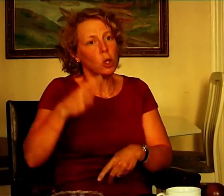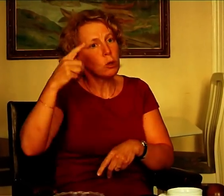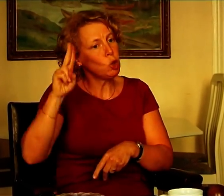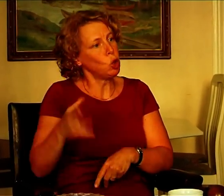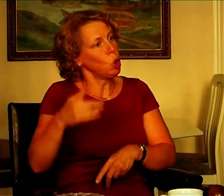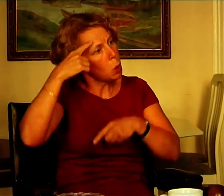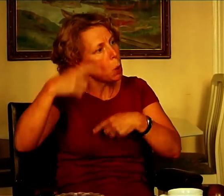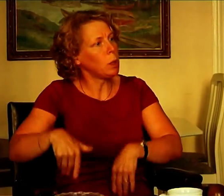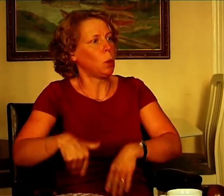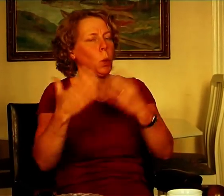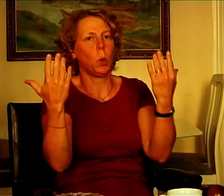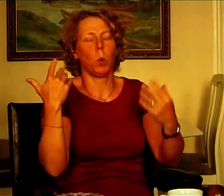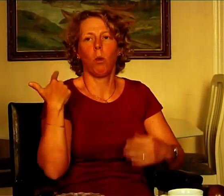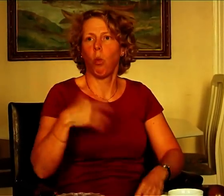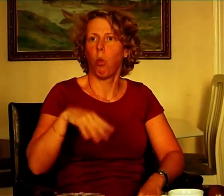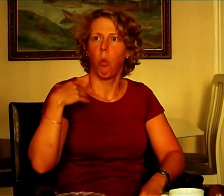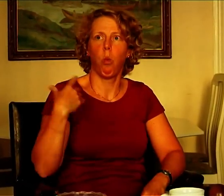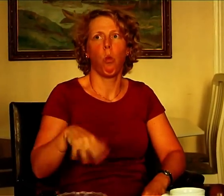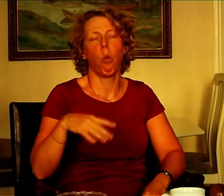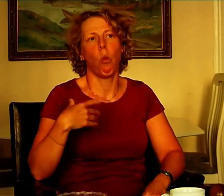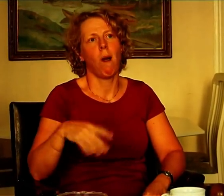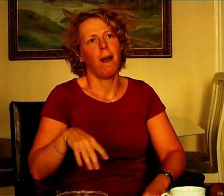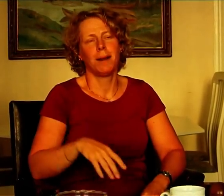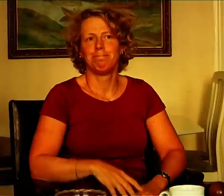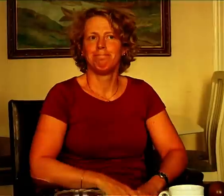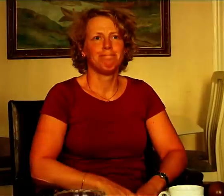new culture, it was absolutely fantastic.